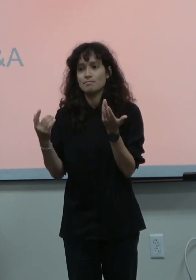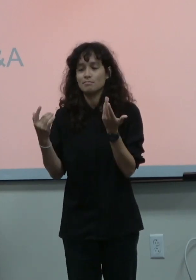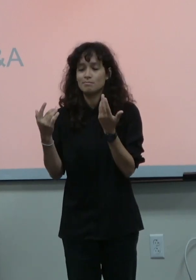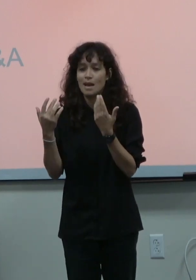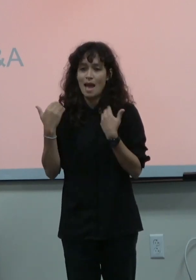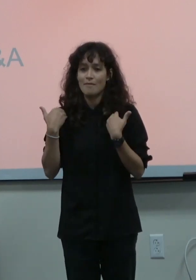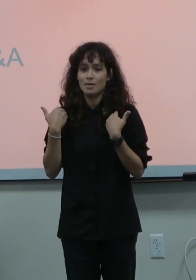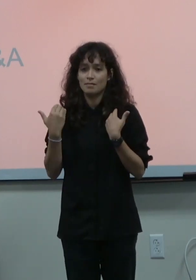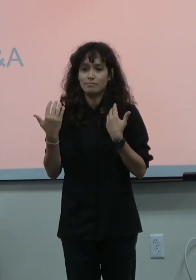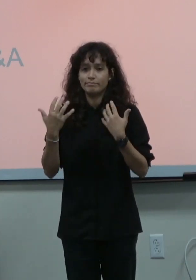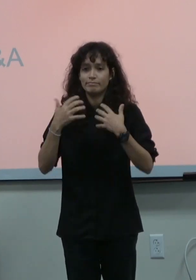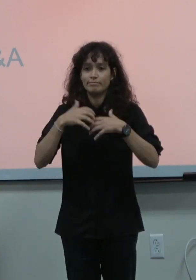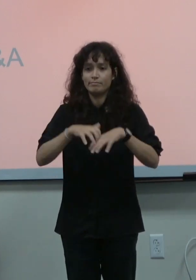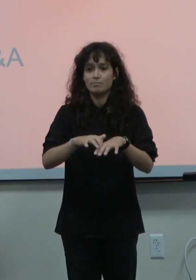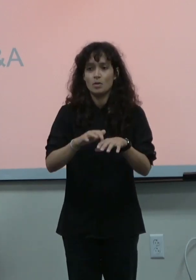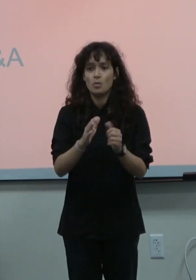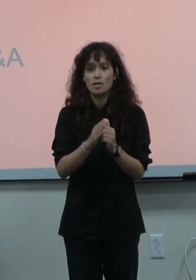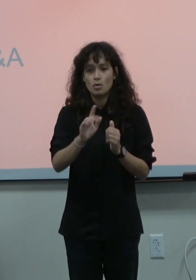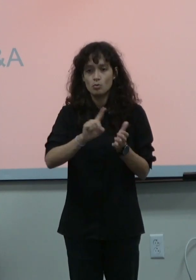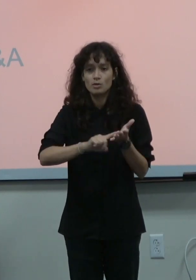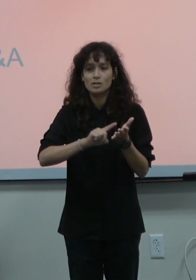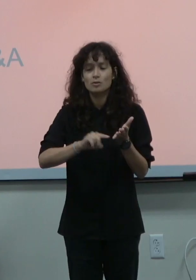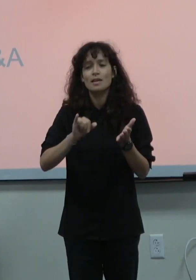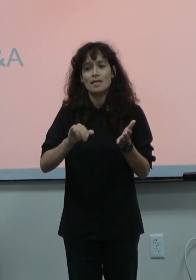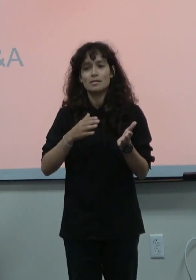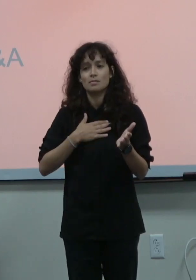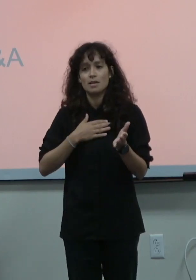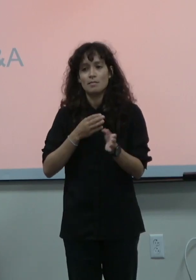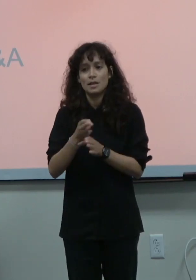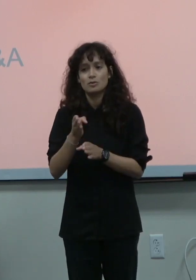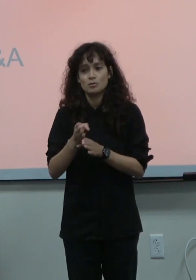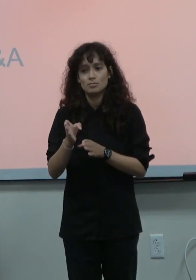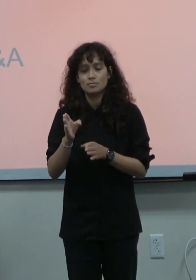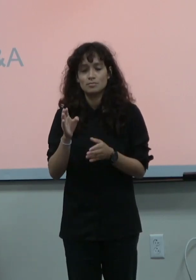which is exactly what my major is and I do a lot of presentations.